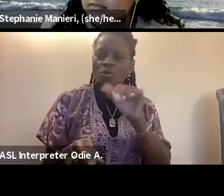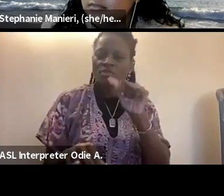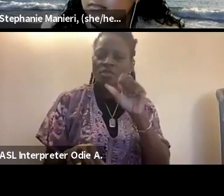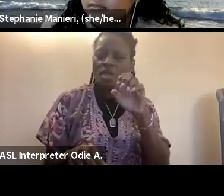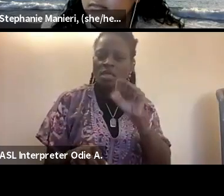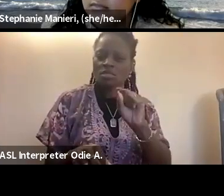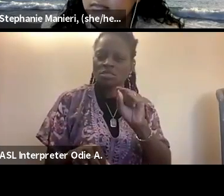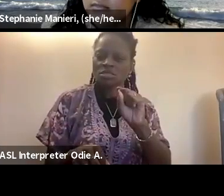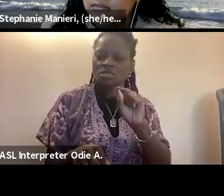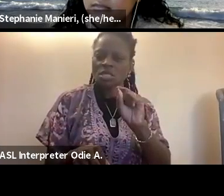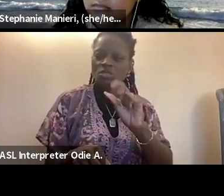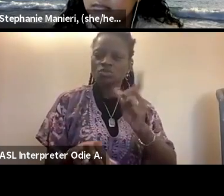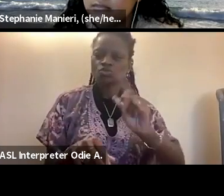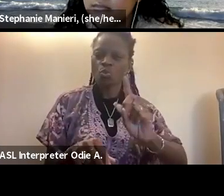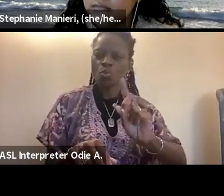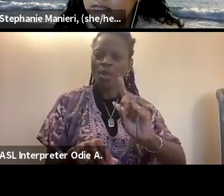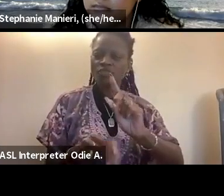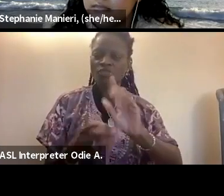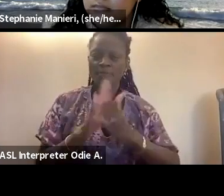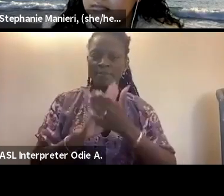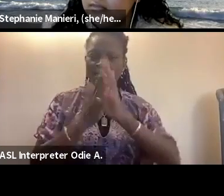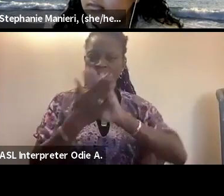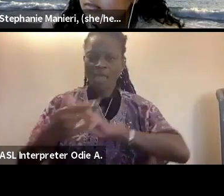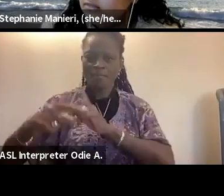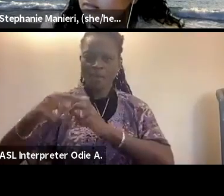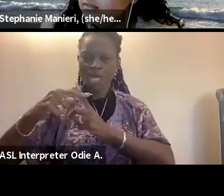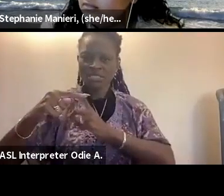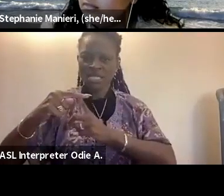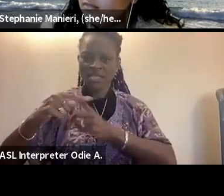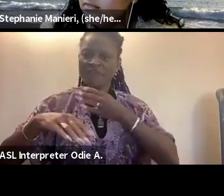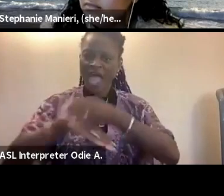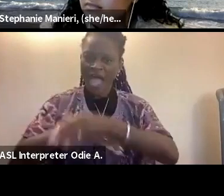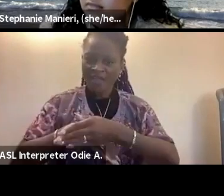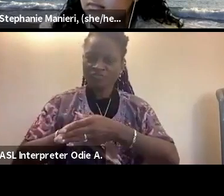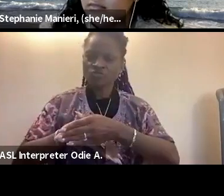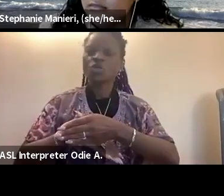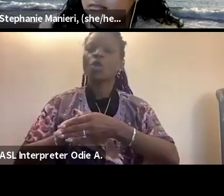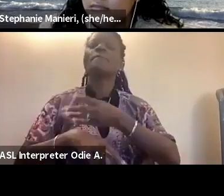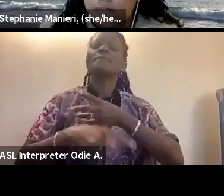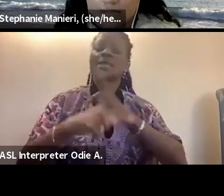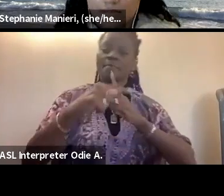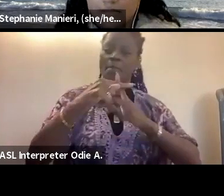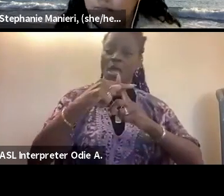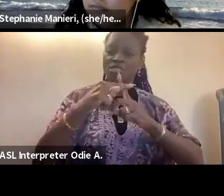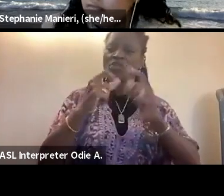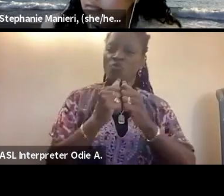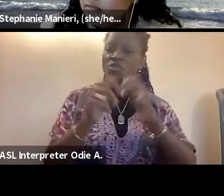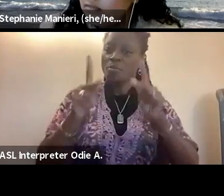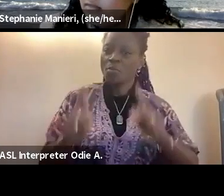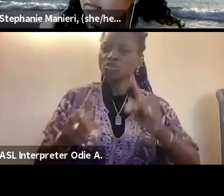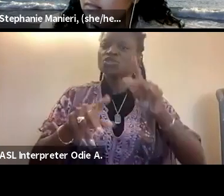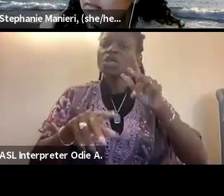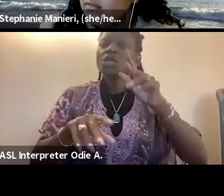become positive after having contact with a positive case on campus. Great. Thank you, Kate.